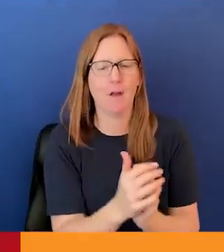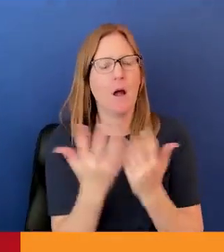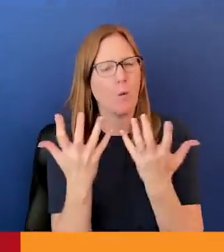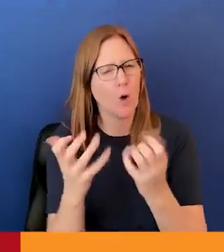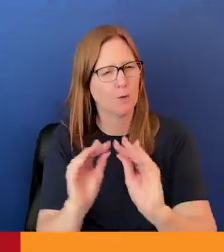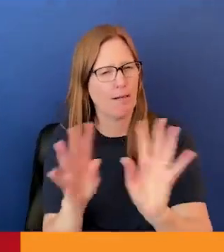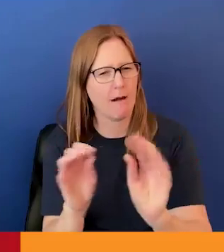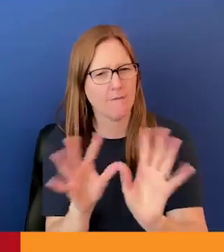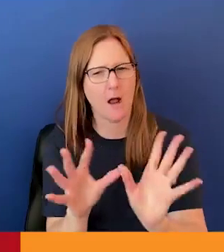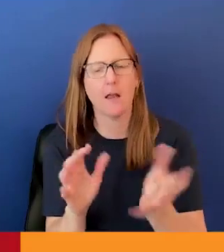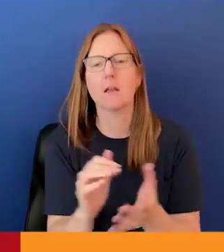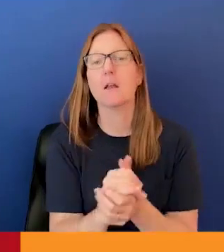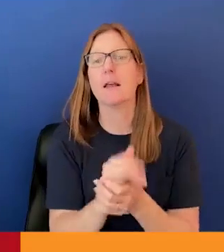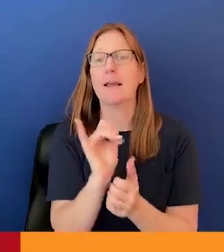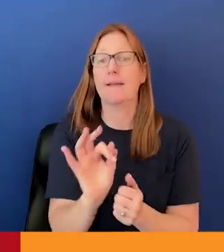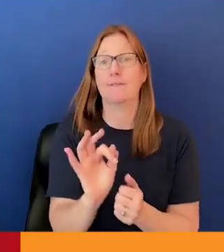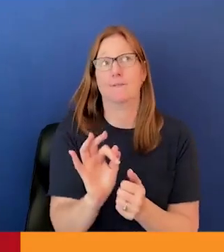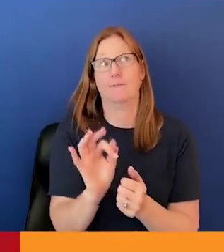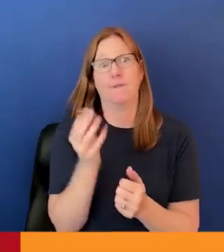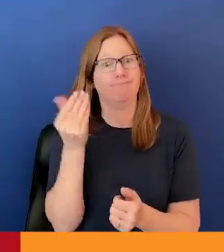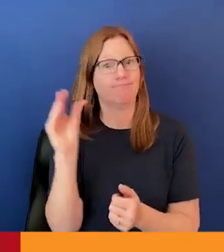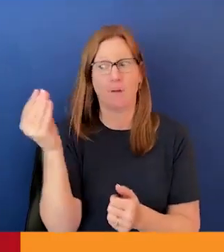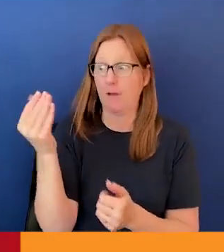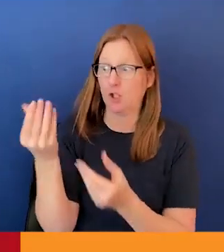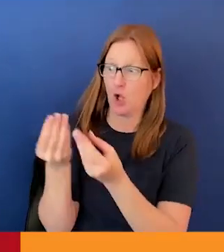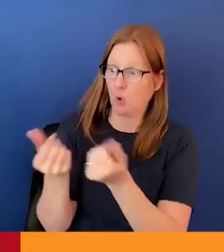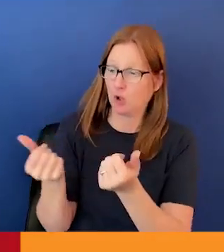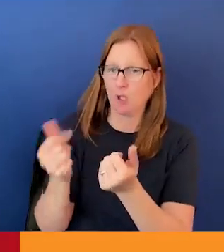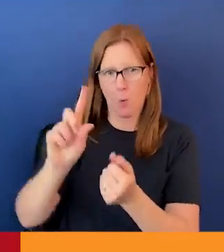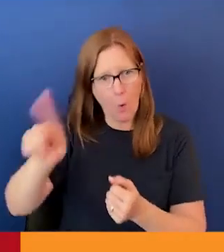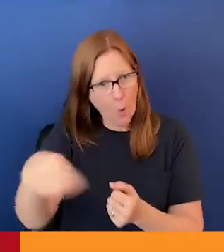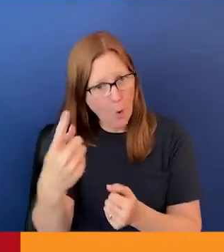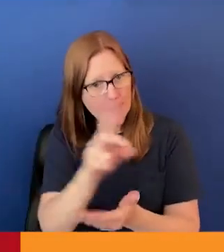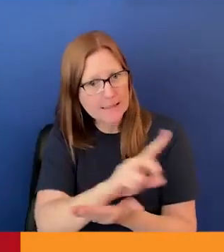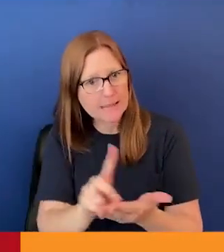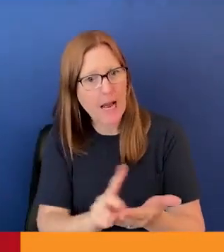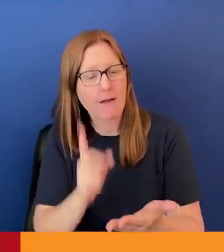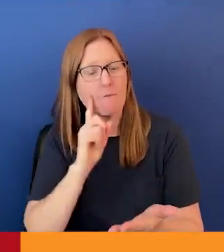if the solution is designed solely for caregivers of children